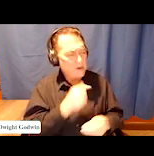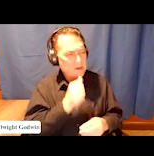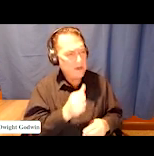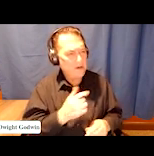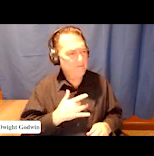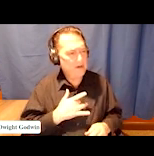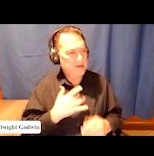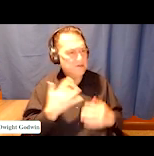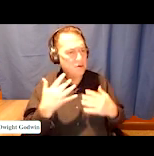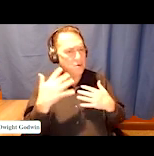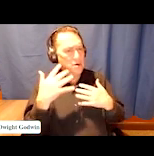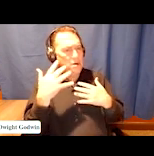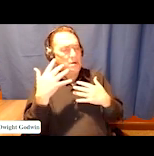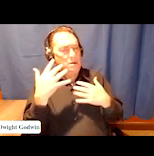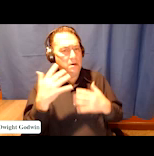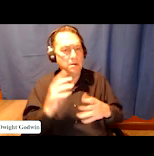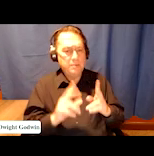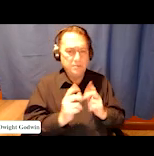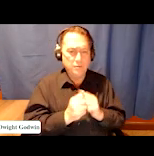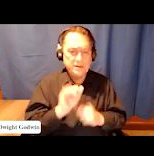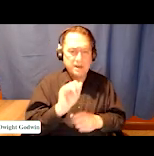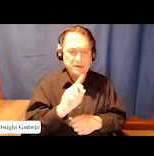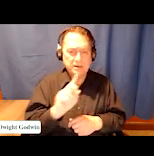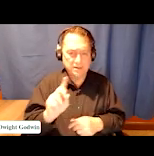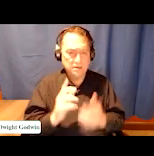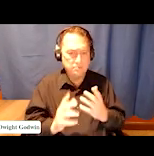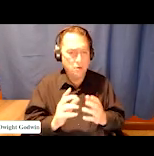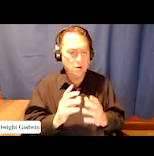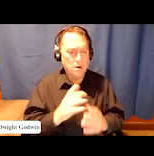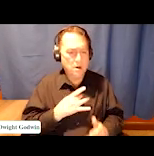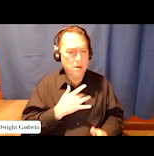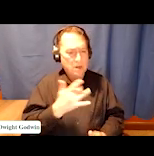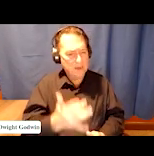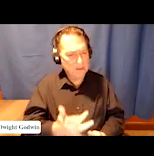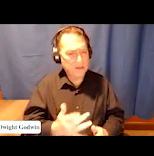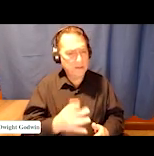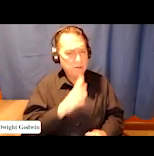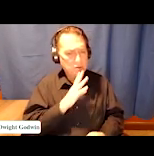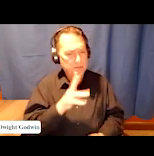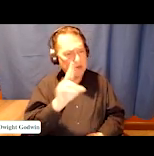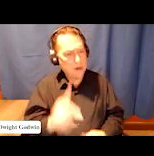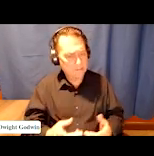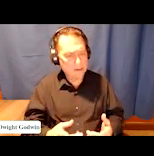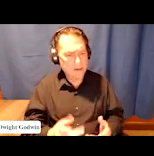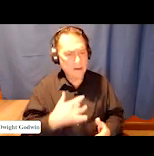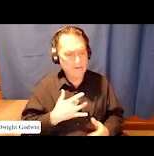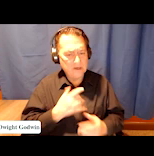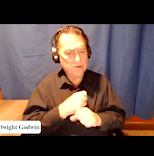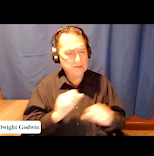and that people with IDD may be more likely to speak up, to speak out, and to feel safer to talk. Do you think that that would be